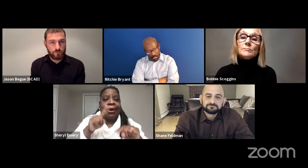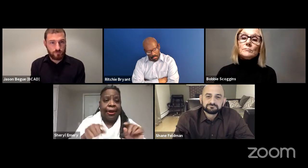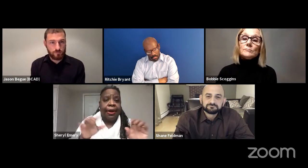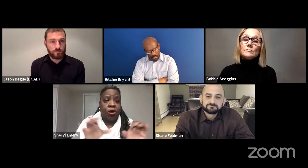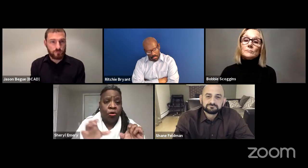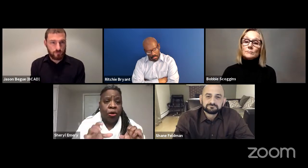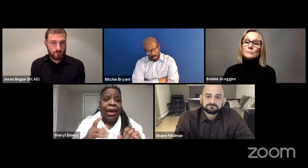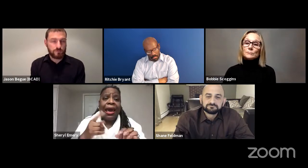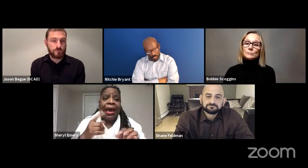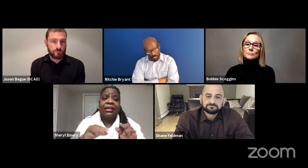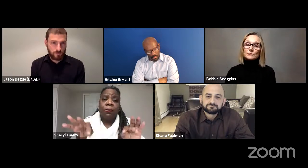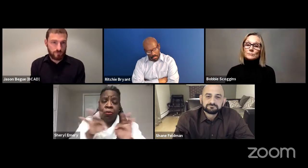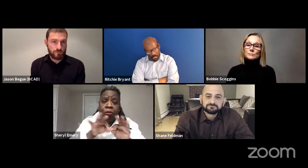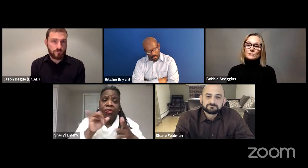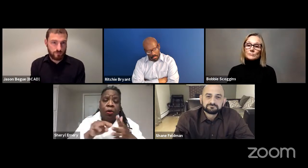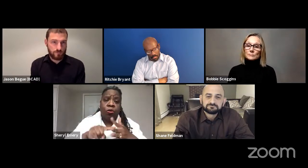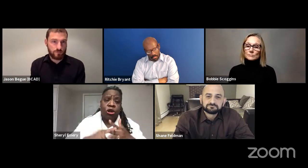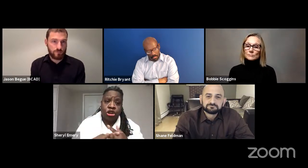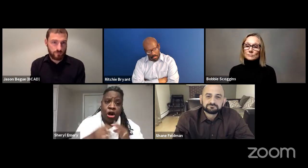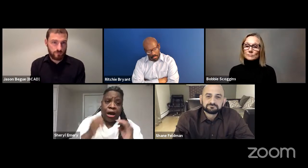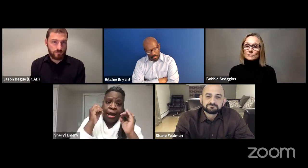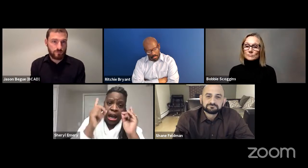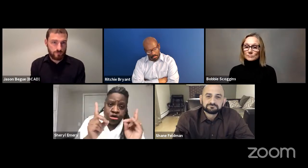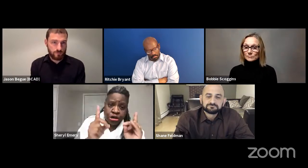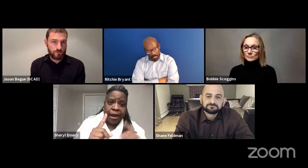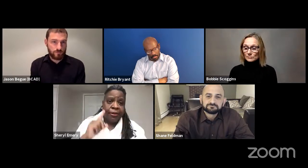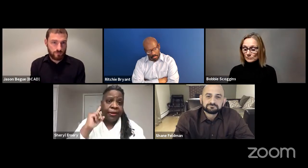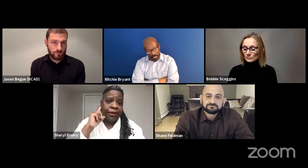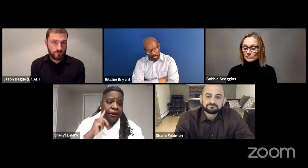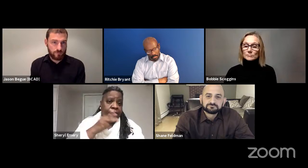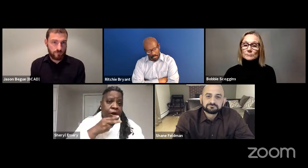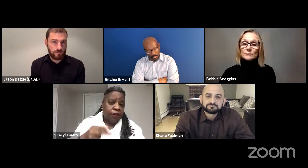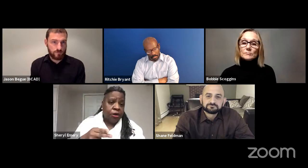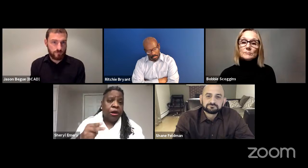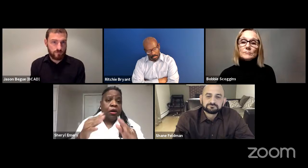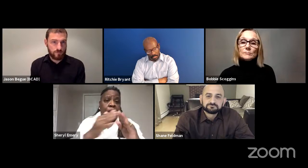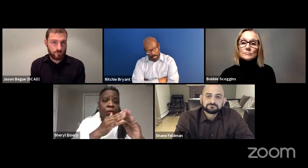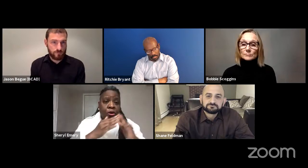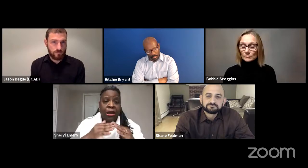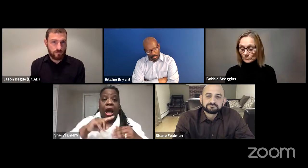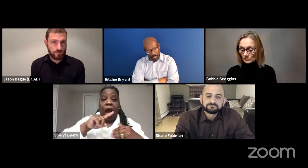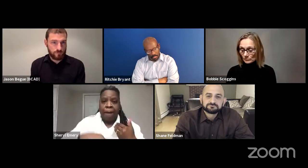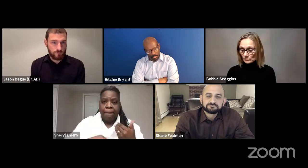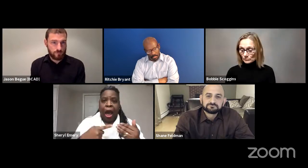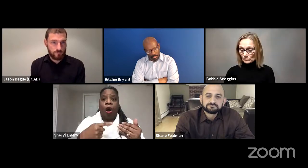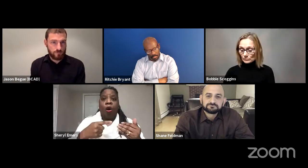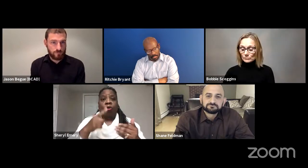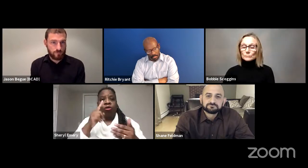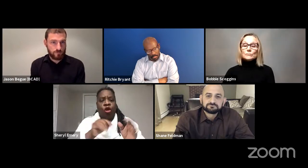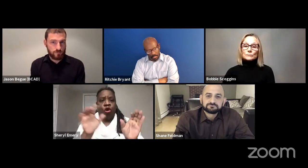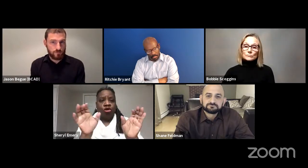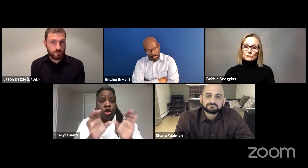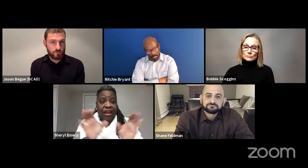what the holders of a certification can and cannot do. So I think the issue is educating